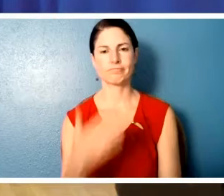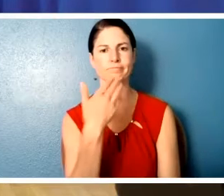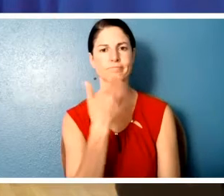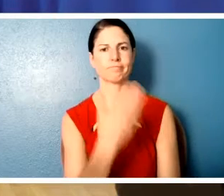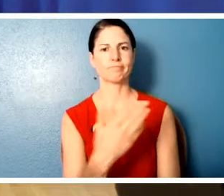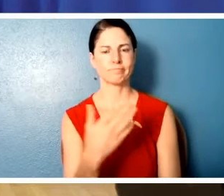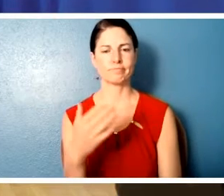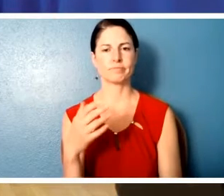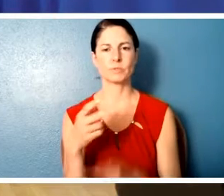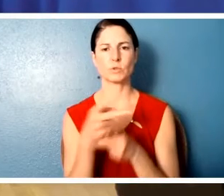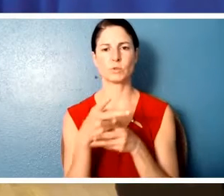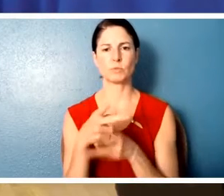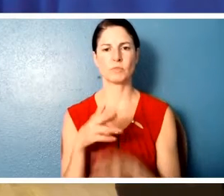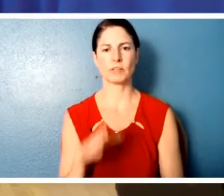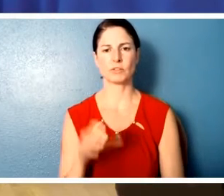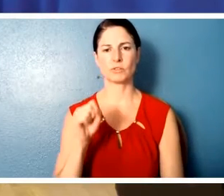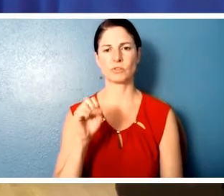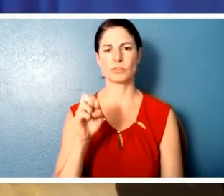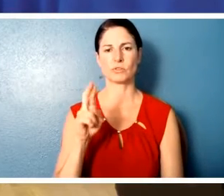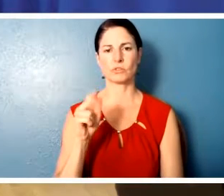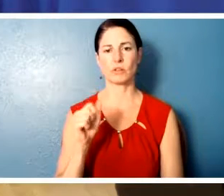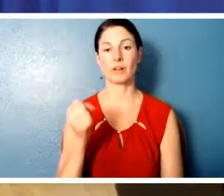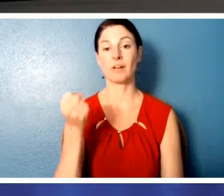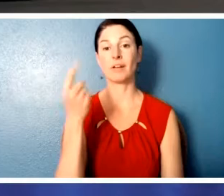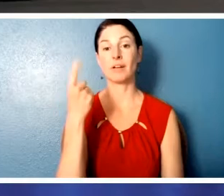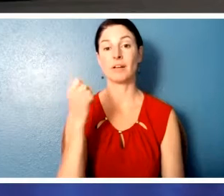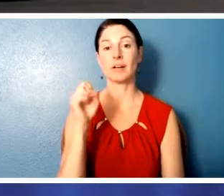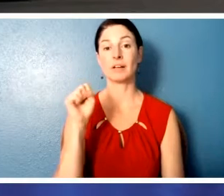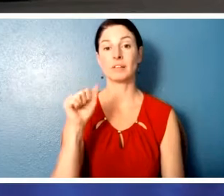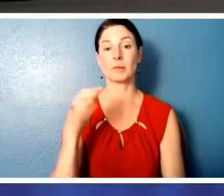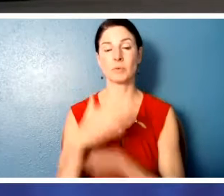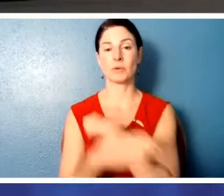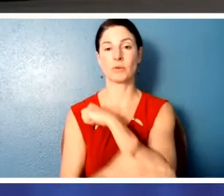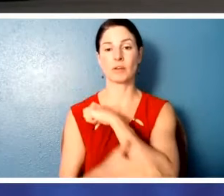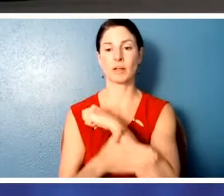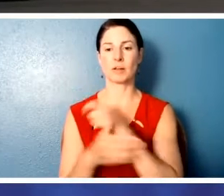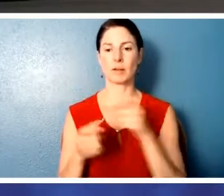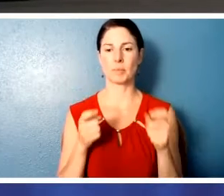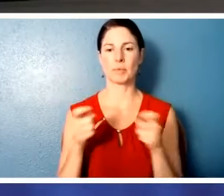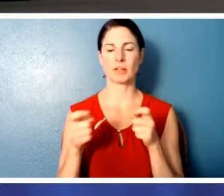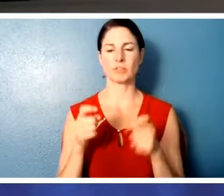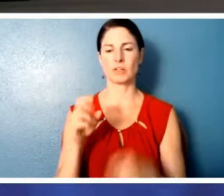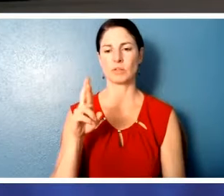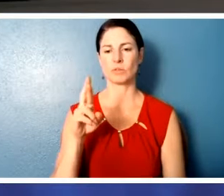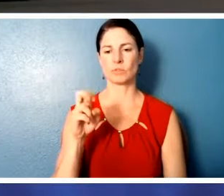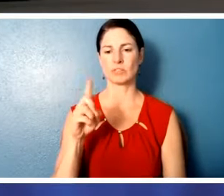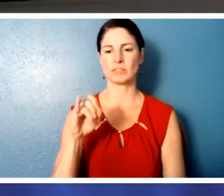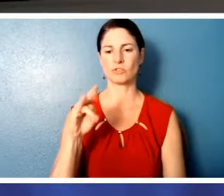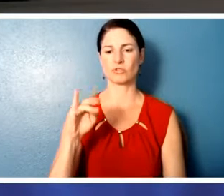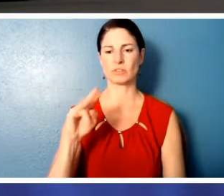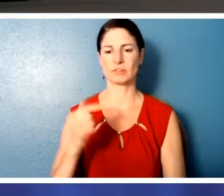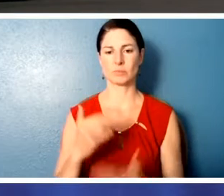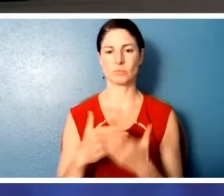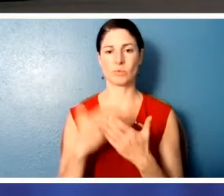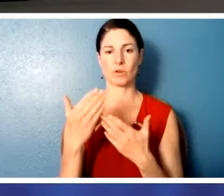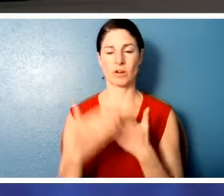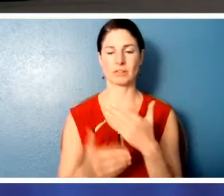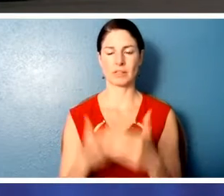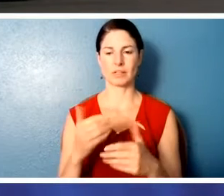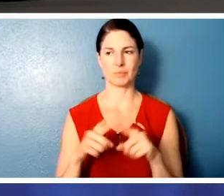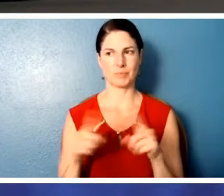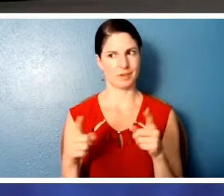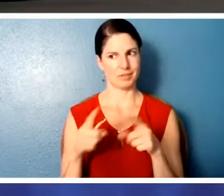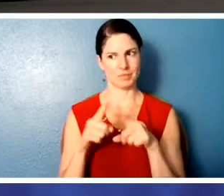SacGov: In sacramento county the board manages the redistricting process, but they can only do their job, based on what the public and what the Community.